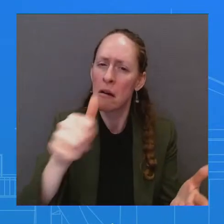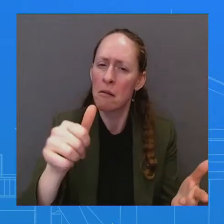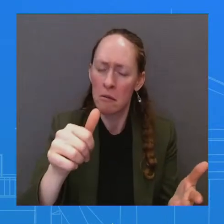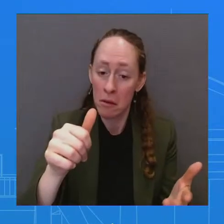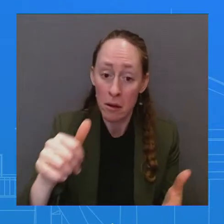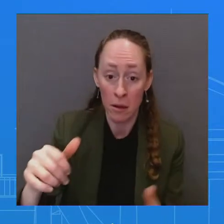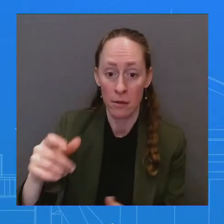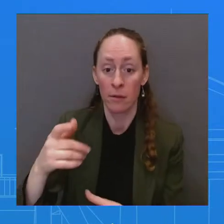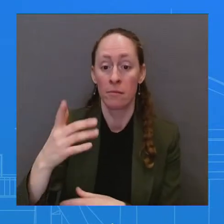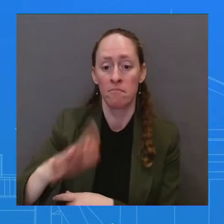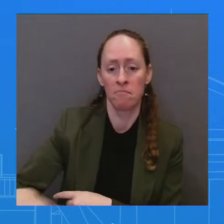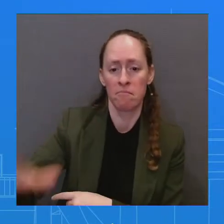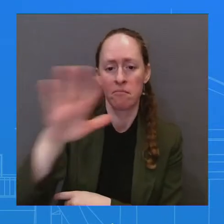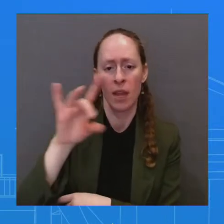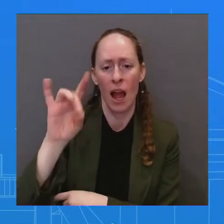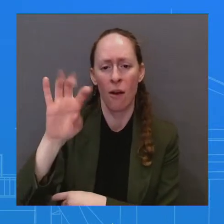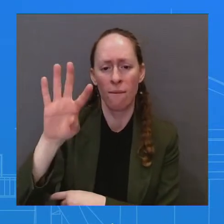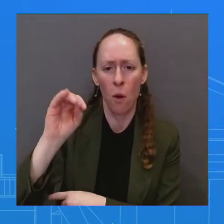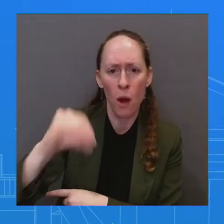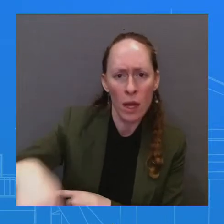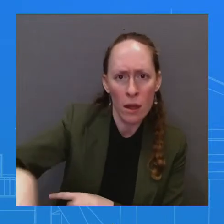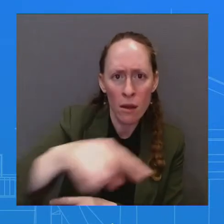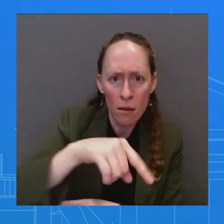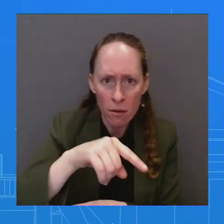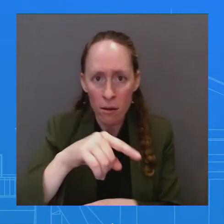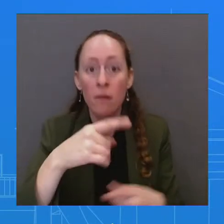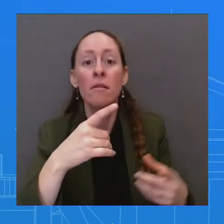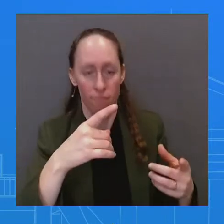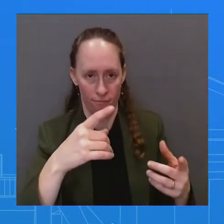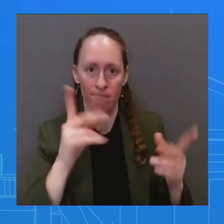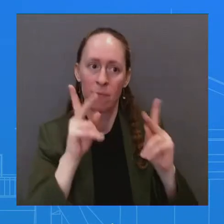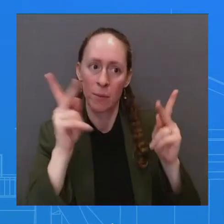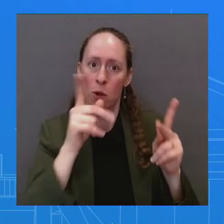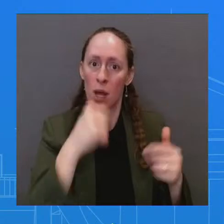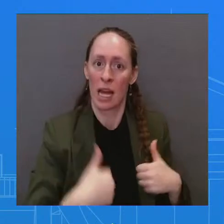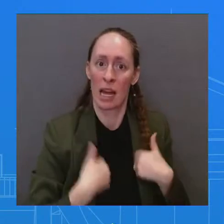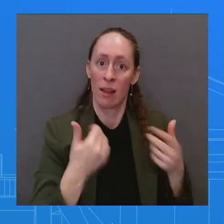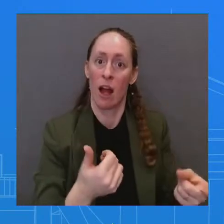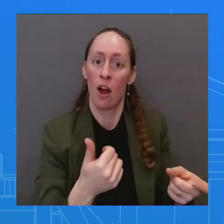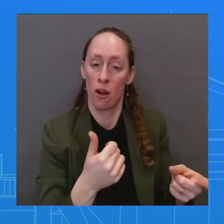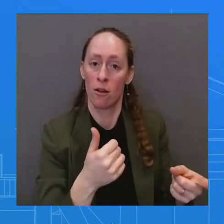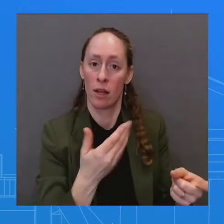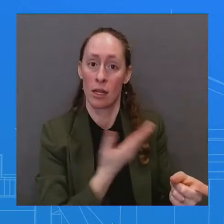And with that, I'll take some questions. Ms. Jean-Pierre: Go ahead, Ed. The Press: Thank you, Admiral. A few things here.